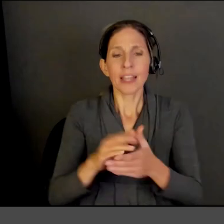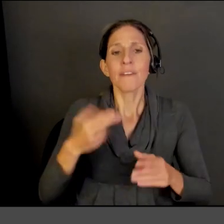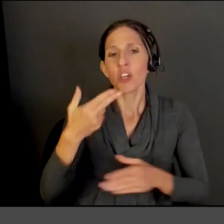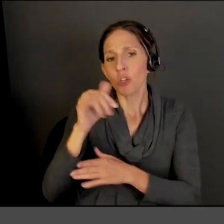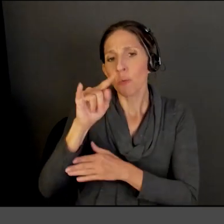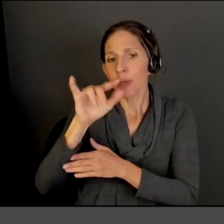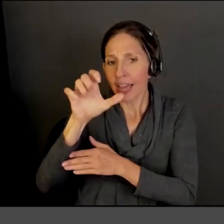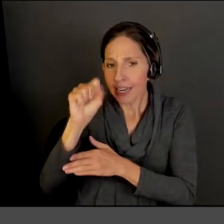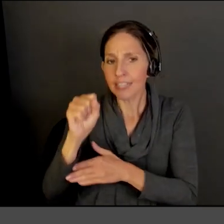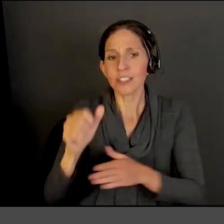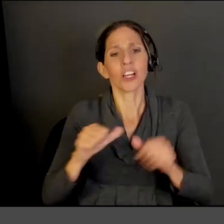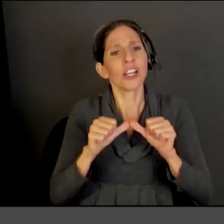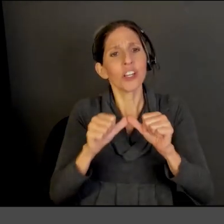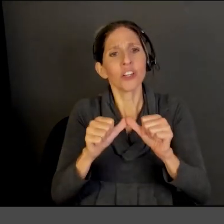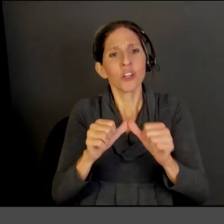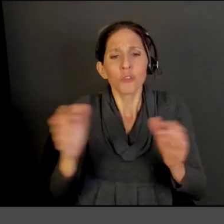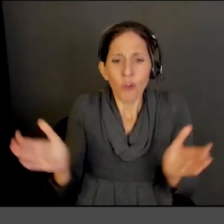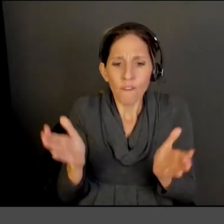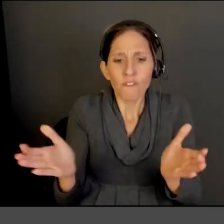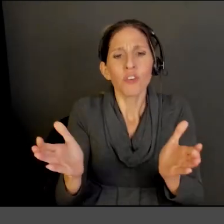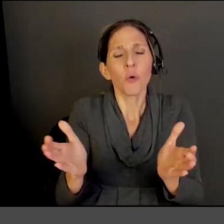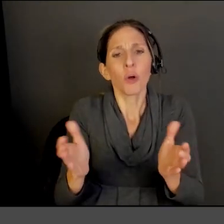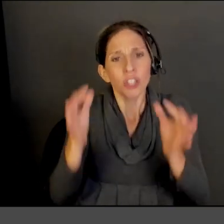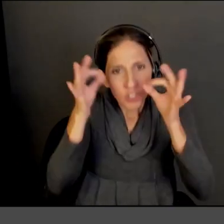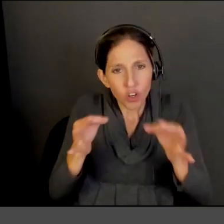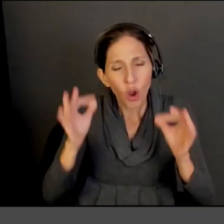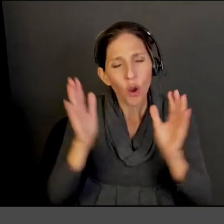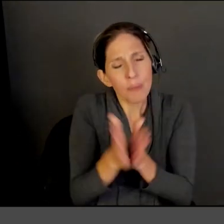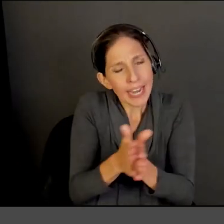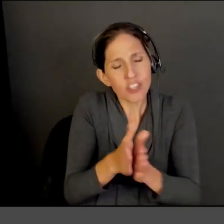DRIVING CIVIC ENGAGEMENT BOTH LOCALLY AND NATIONALLY.